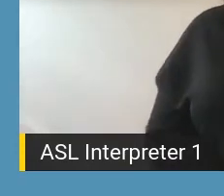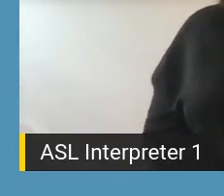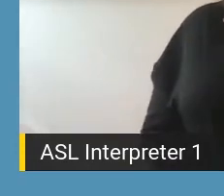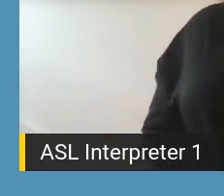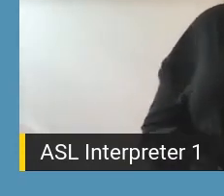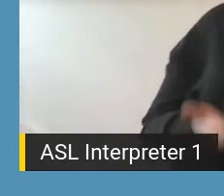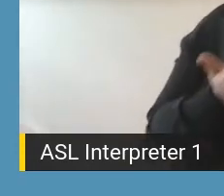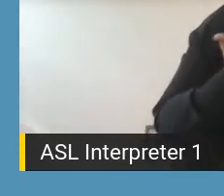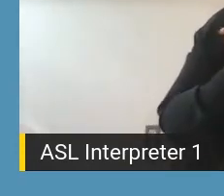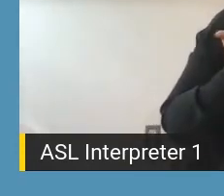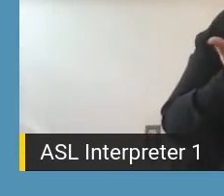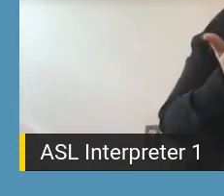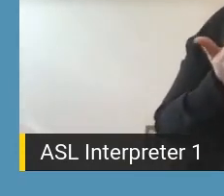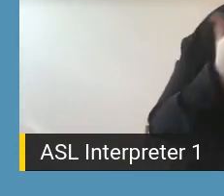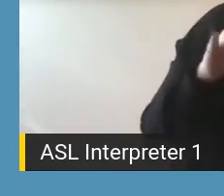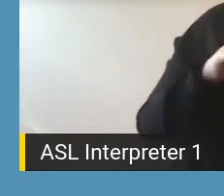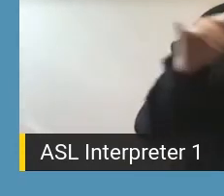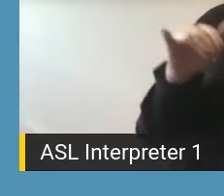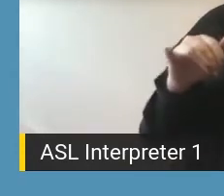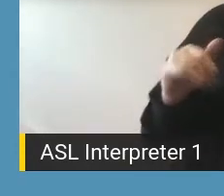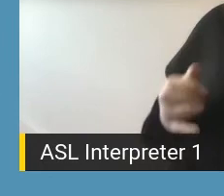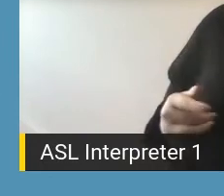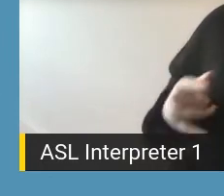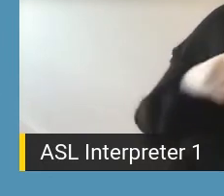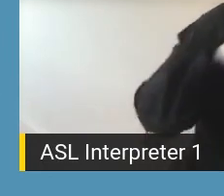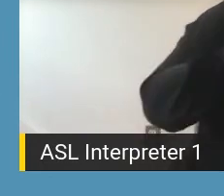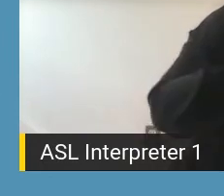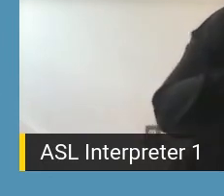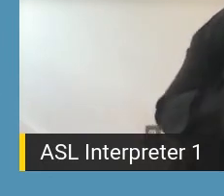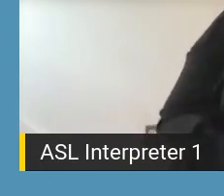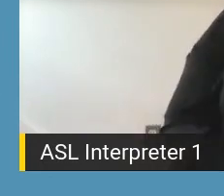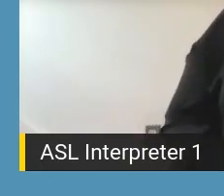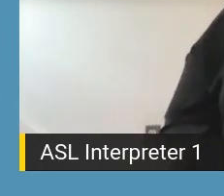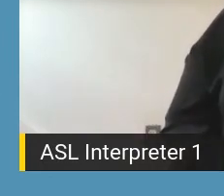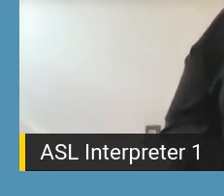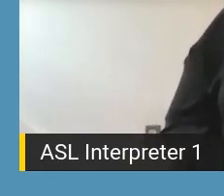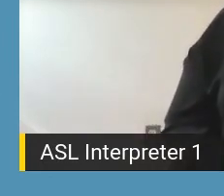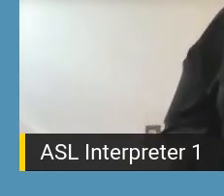afterwards is take my track in Hindenburg or whatever and cut out second person and